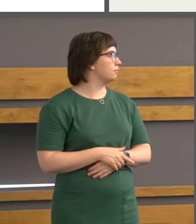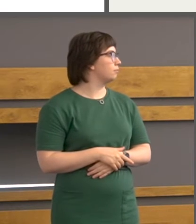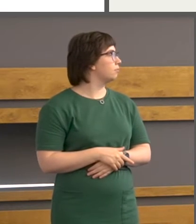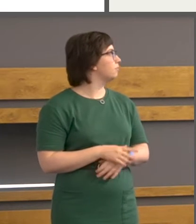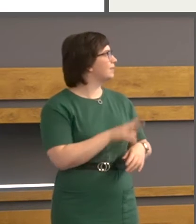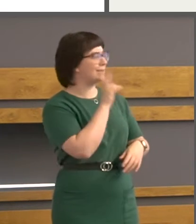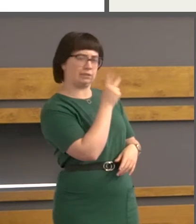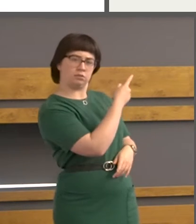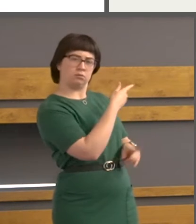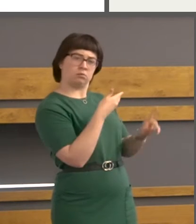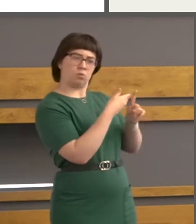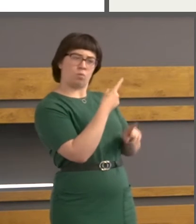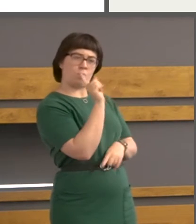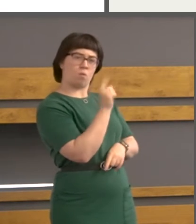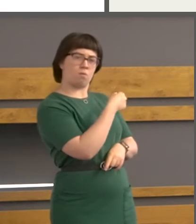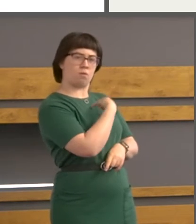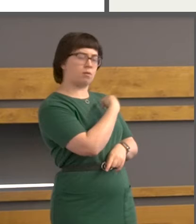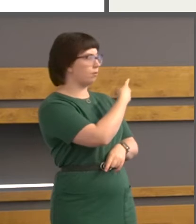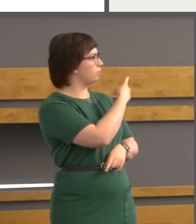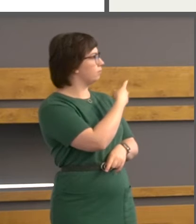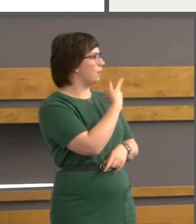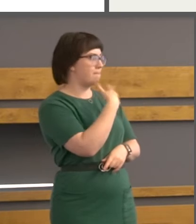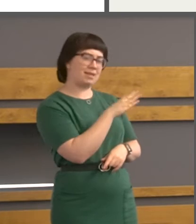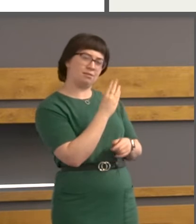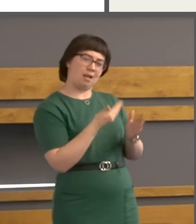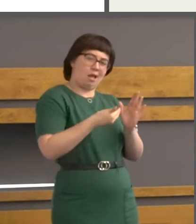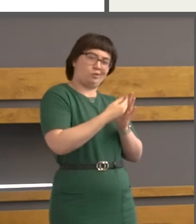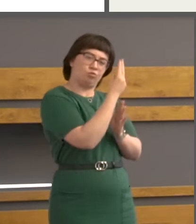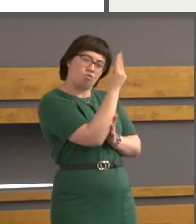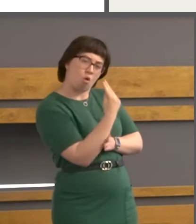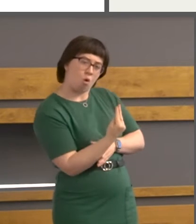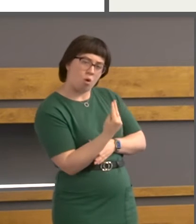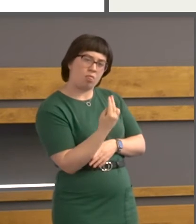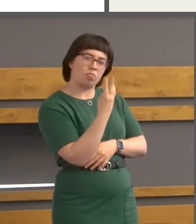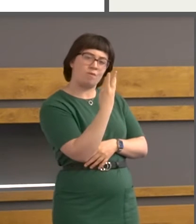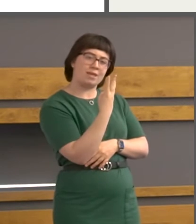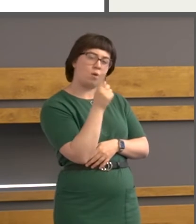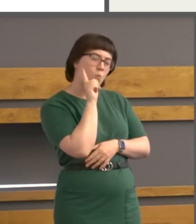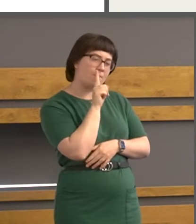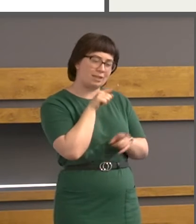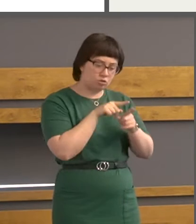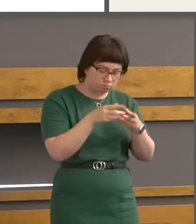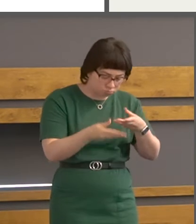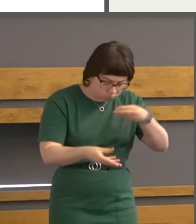See, you'll notice this one I've done a drawing of these three women who were sorting the jute bags,